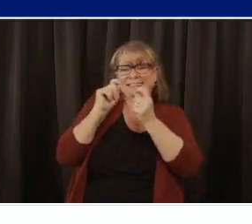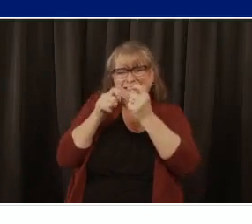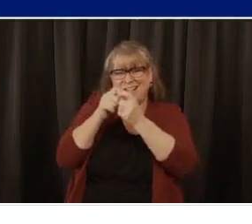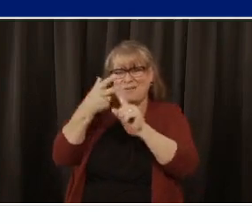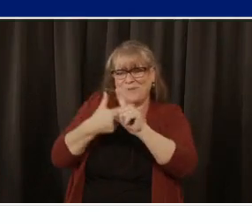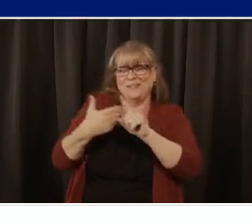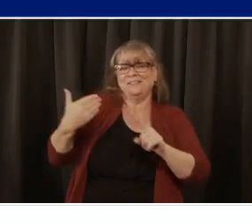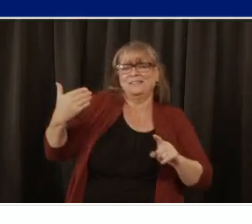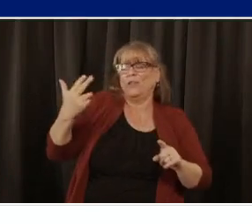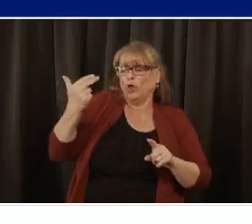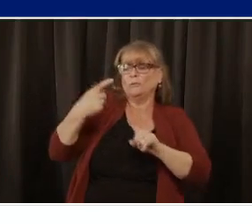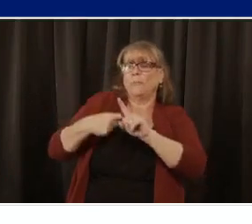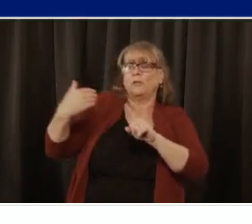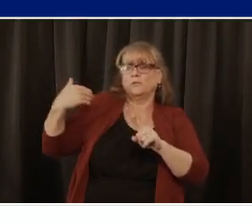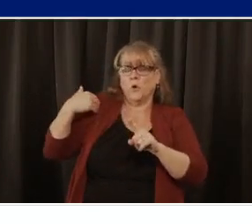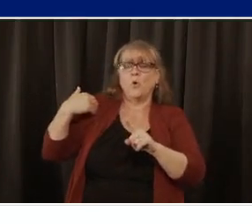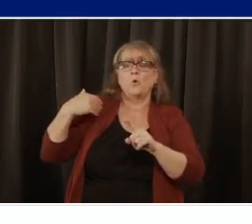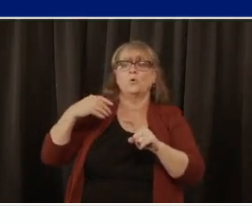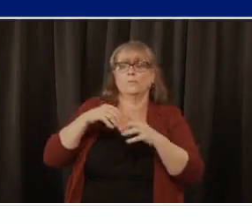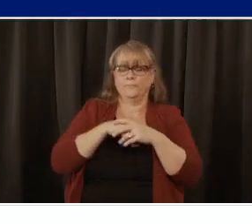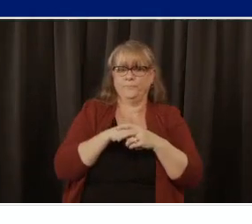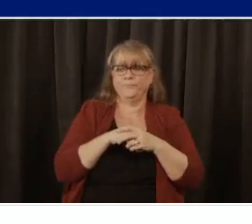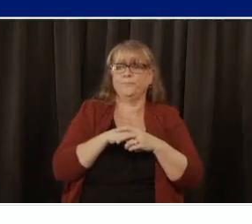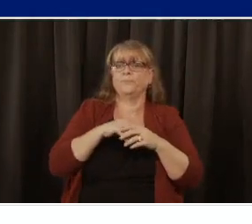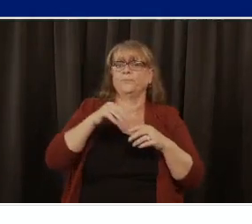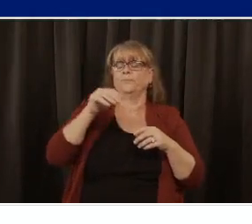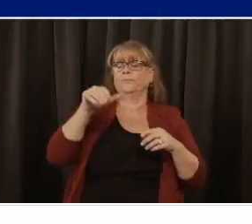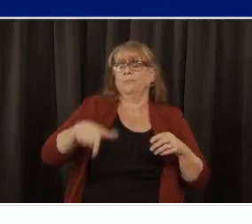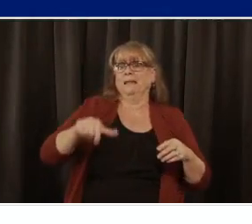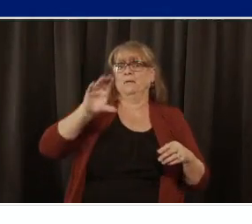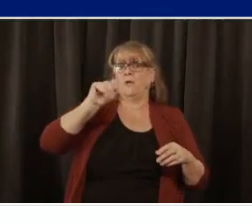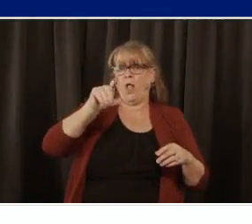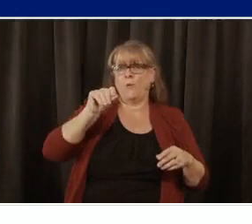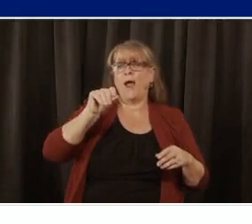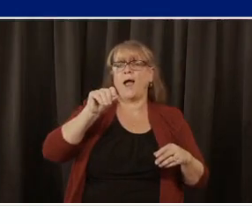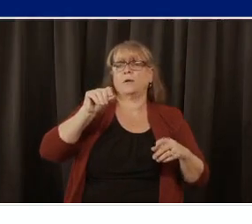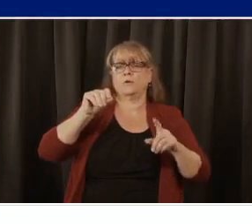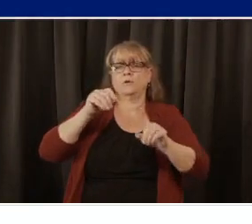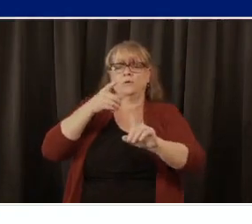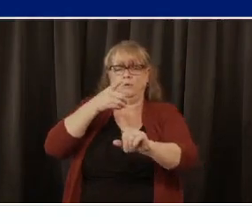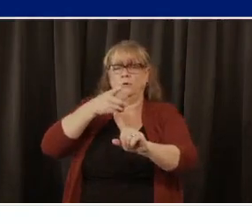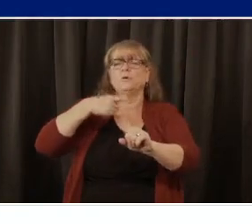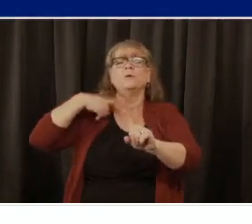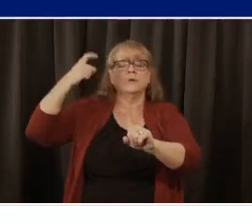COVID in the state before that but that was the first confirmed COVID case about 14 months ago.